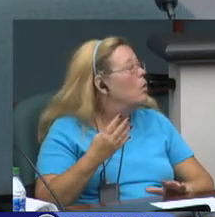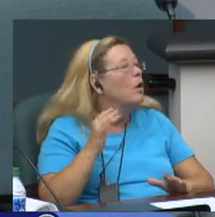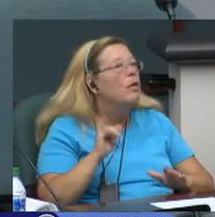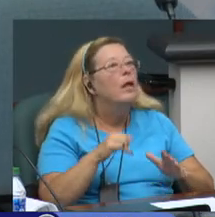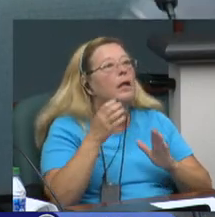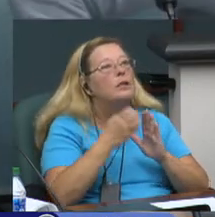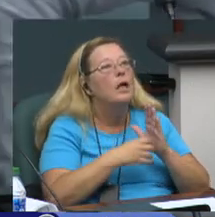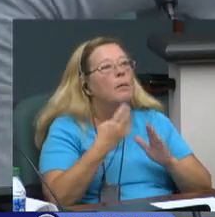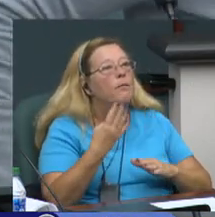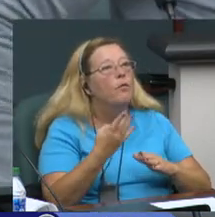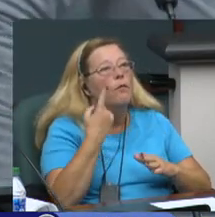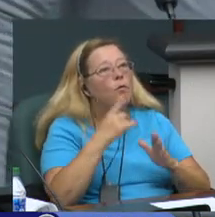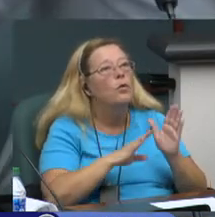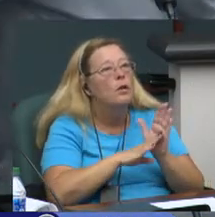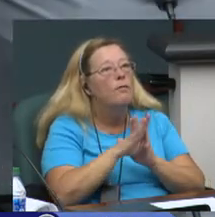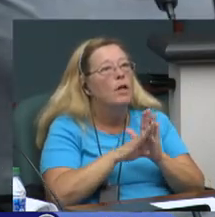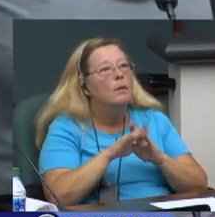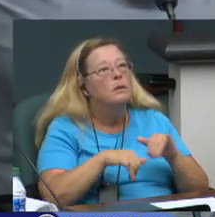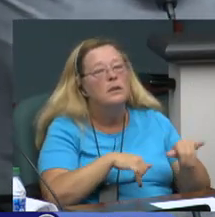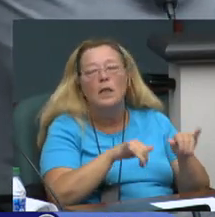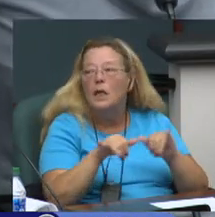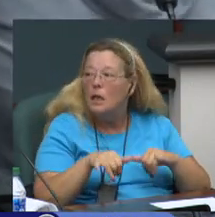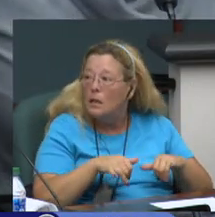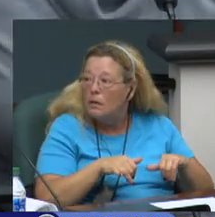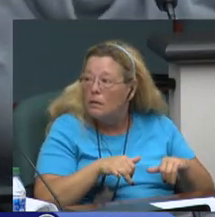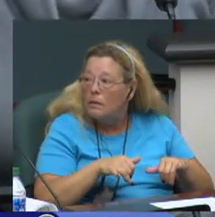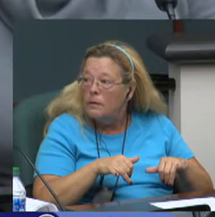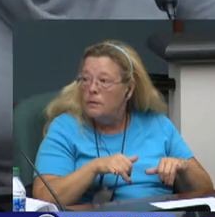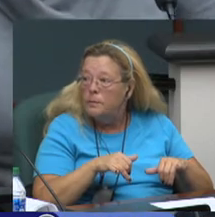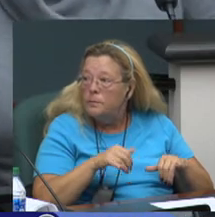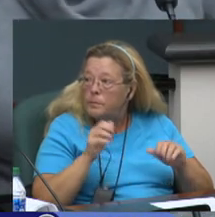with development standards and incentives mr. Robinson could we just go